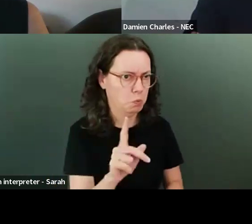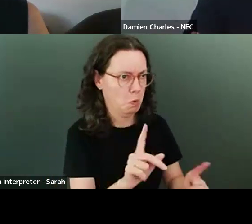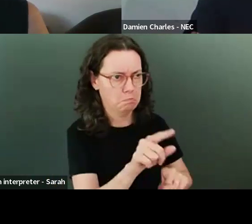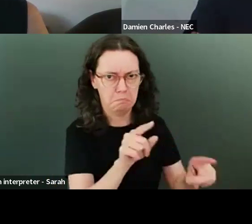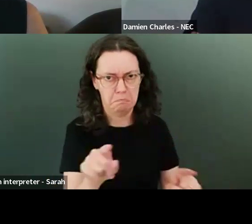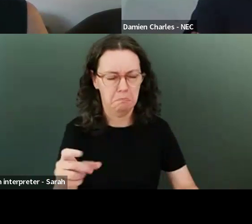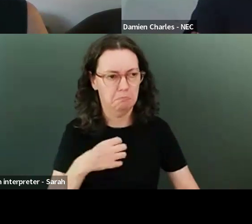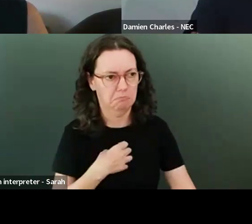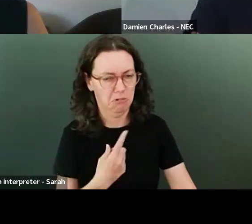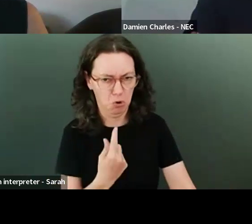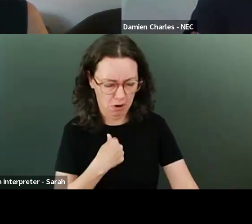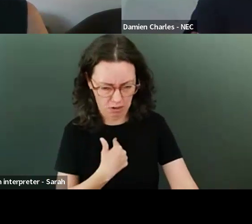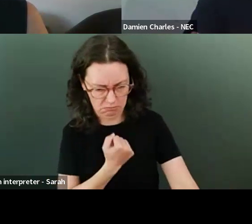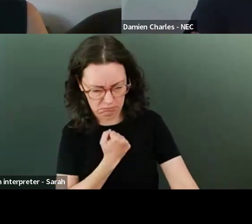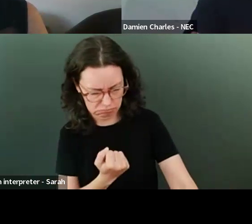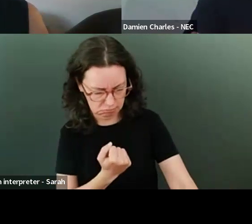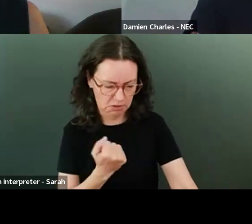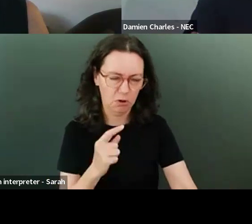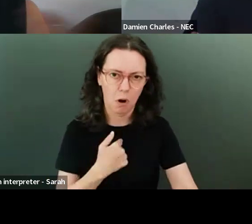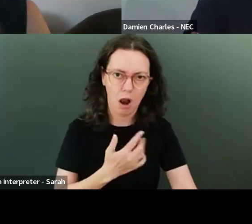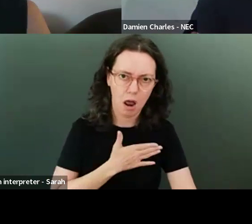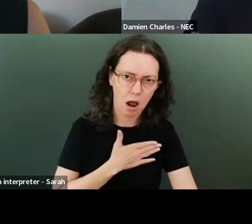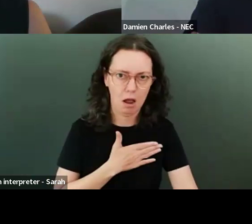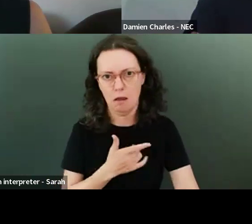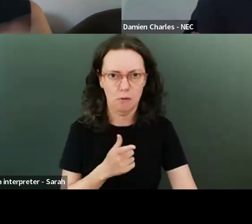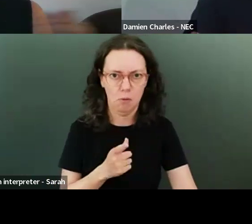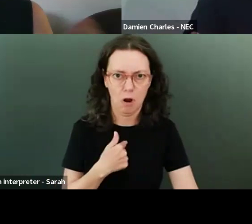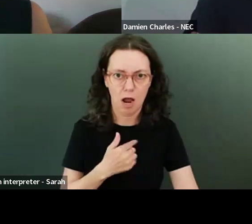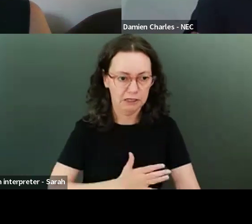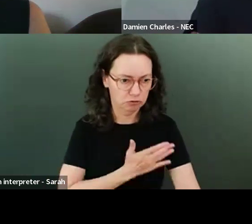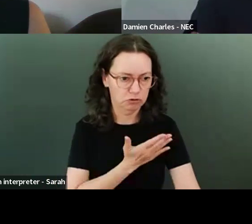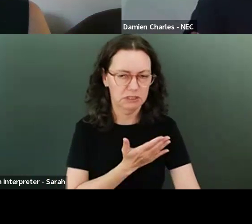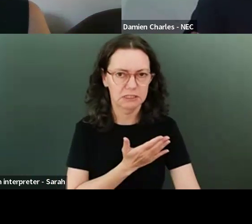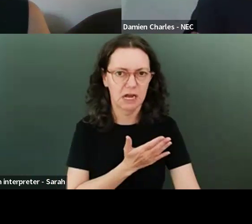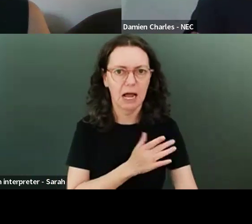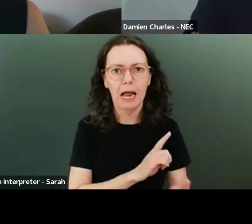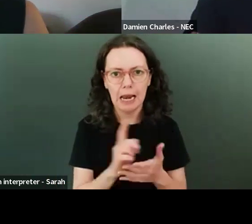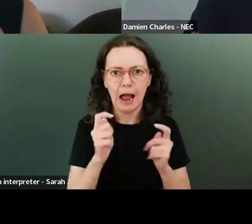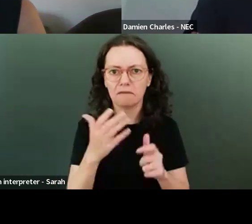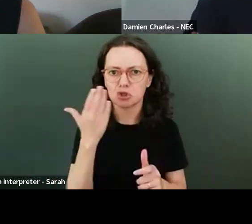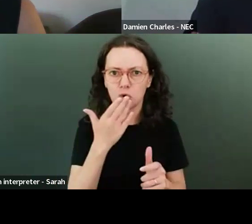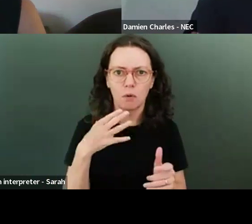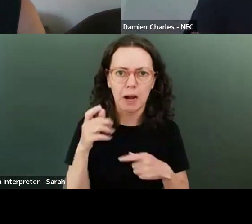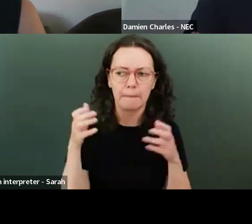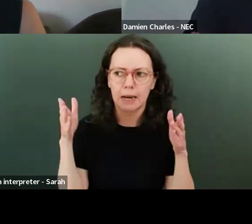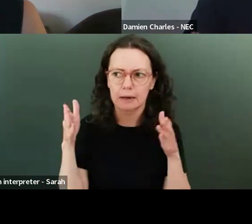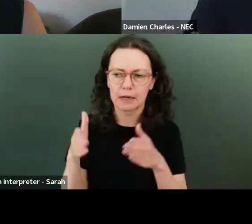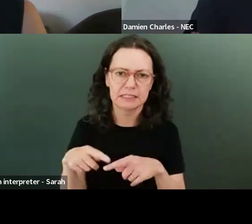about who you are and what you like and what you want to do and then it's after school that you start to narrow a bit